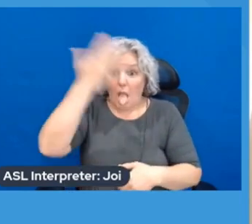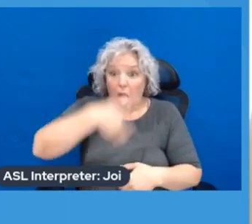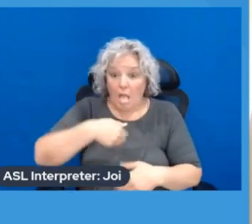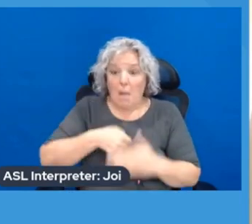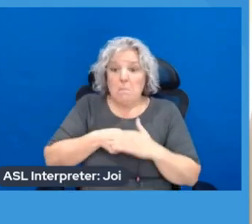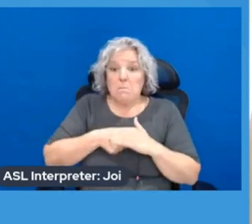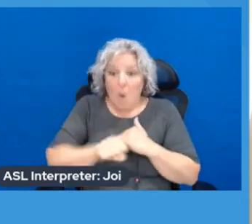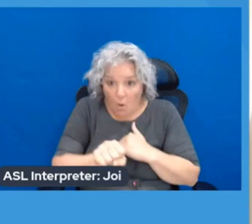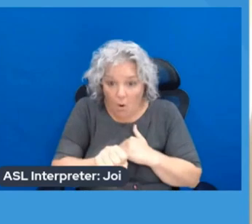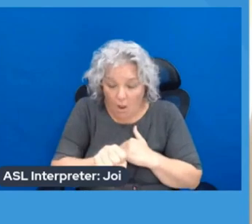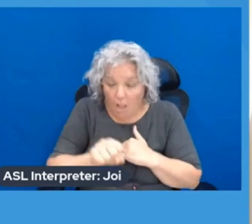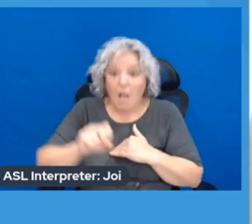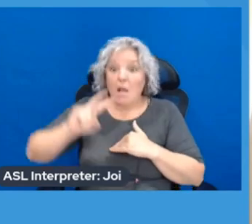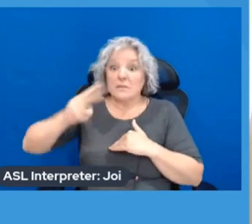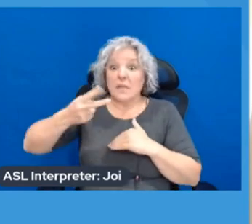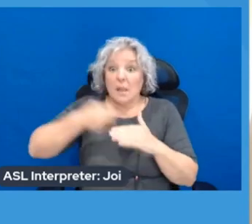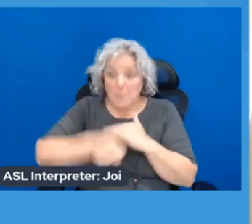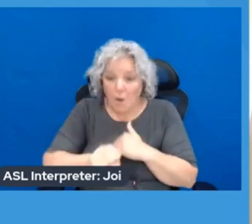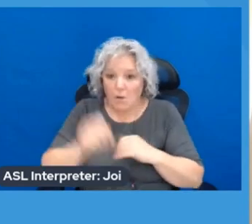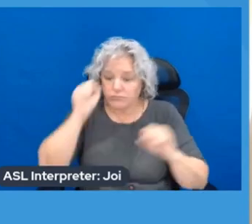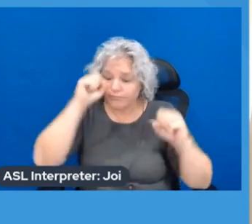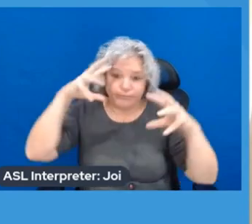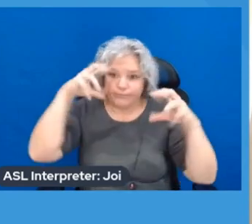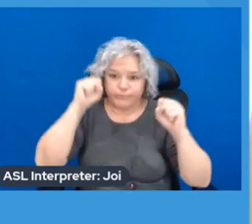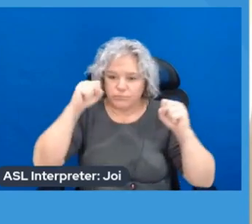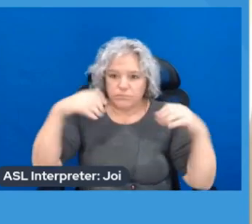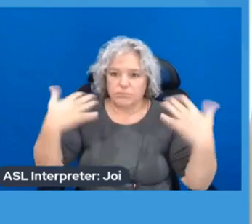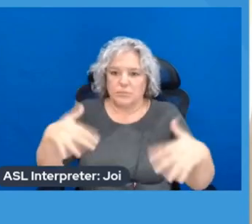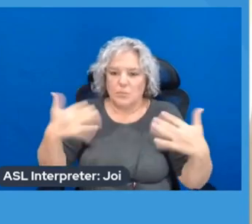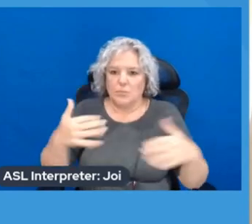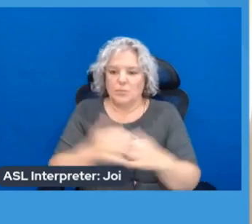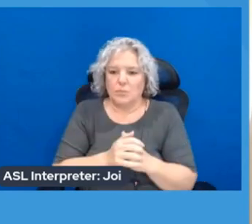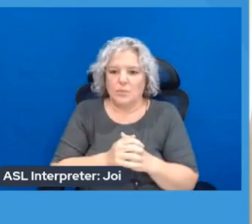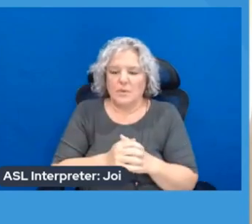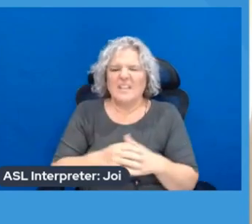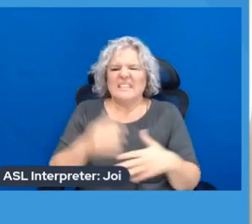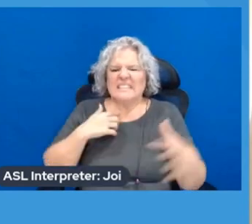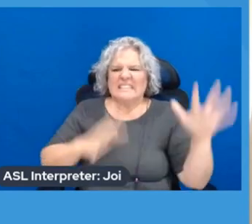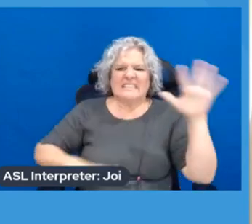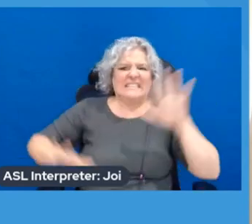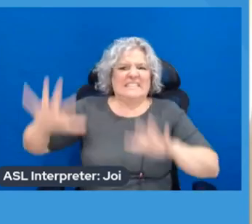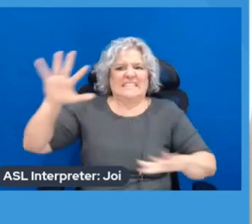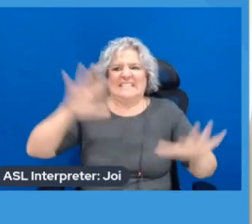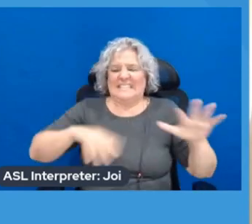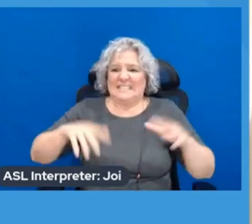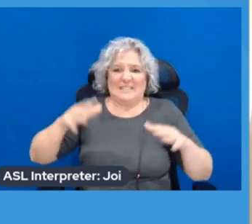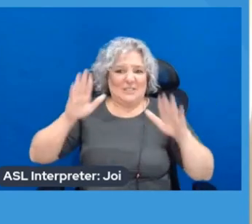In the maelstrom of raising or perhaps I should say surviving two young children,